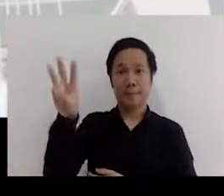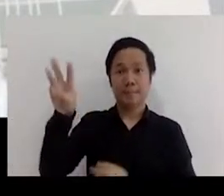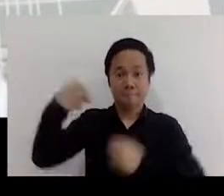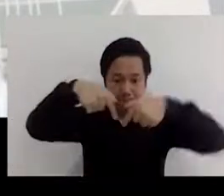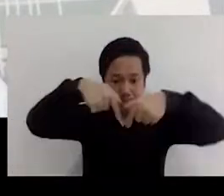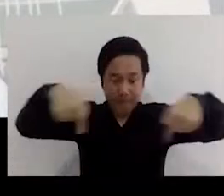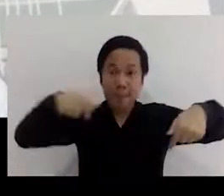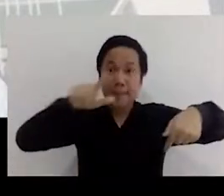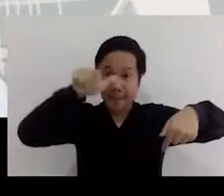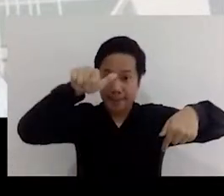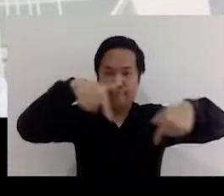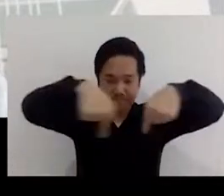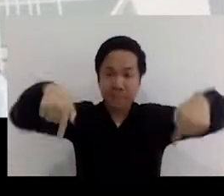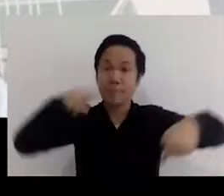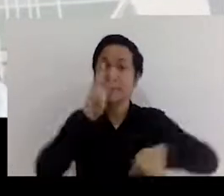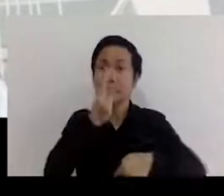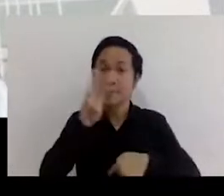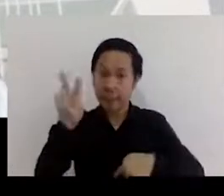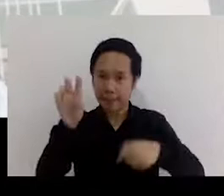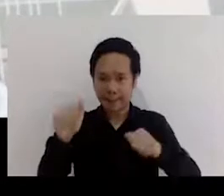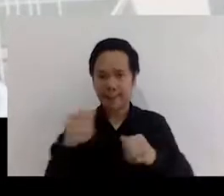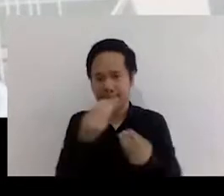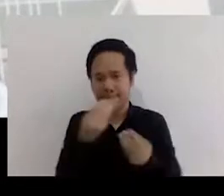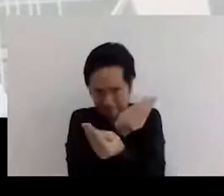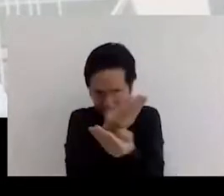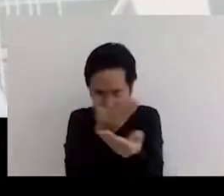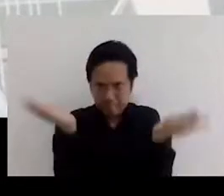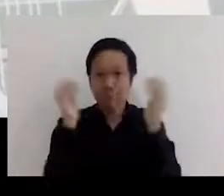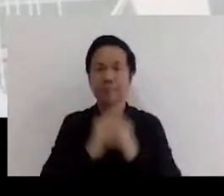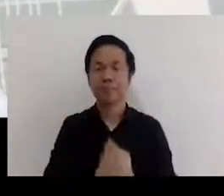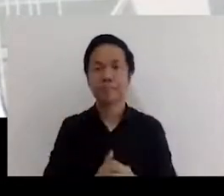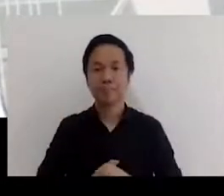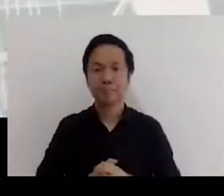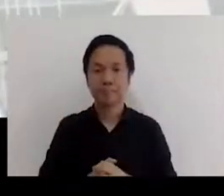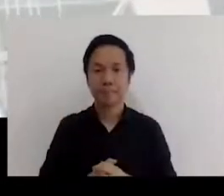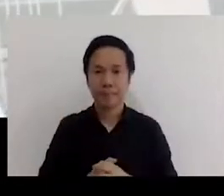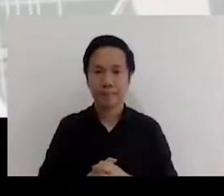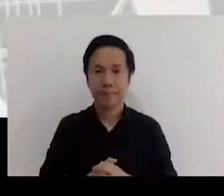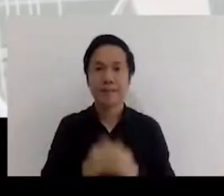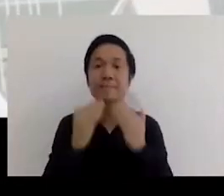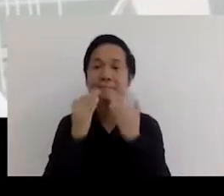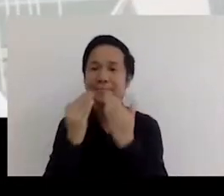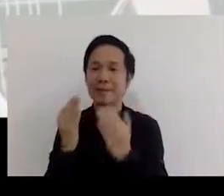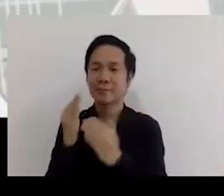but again, thank you so much Maria for your keynote speech and your opening words.